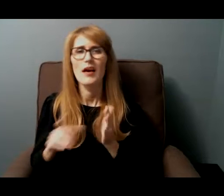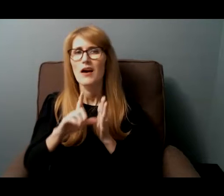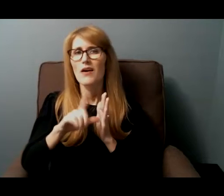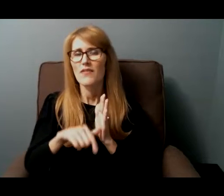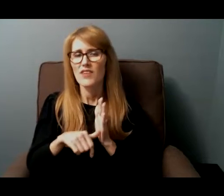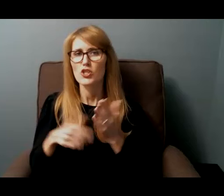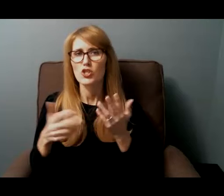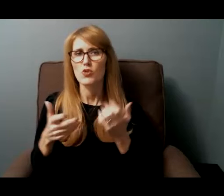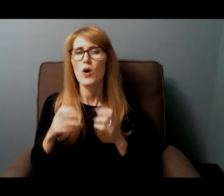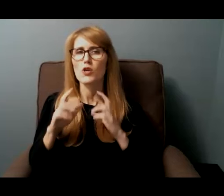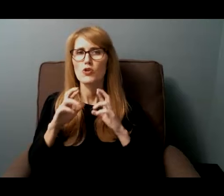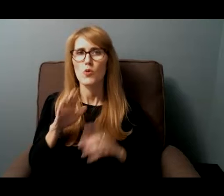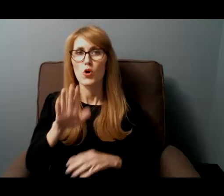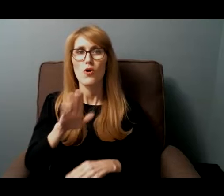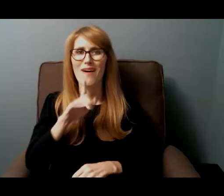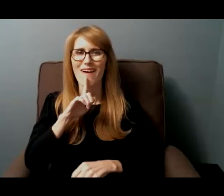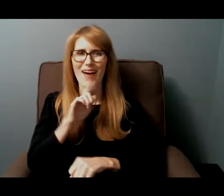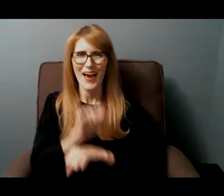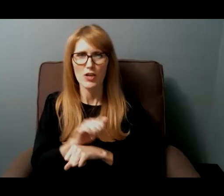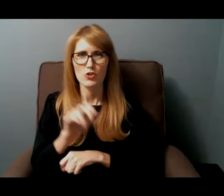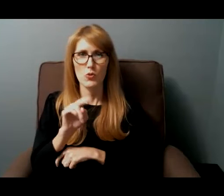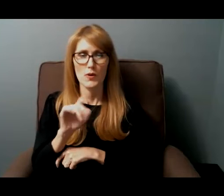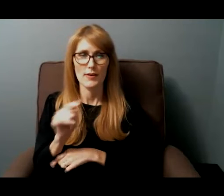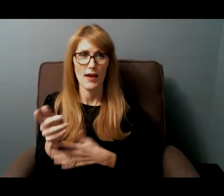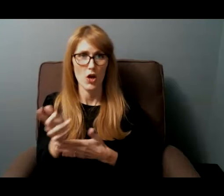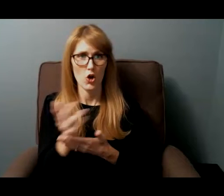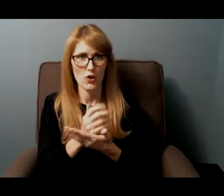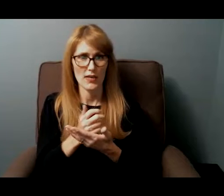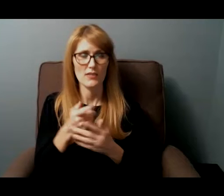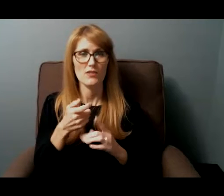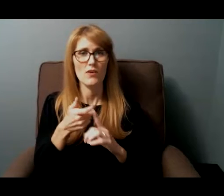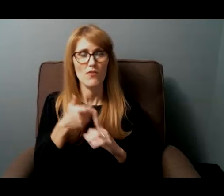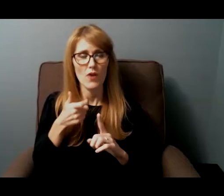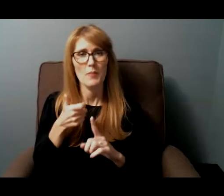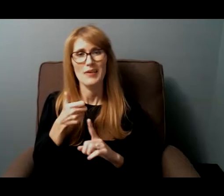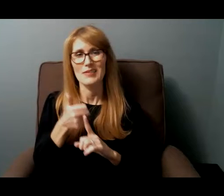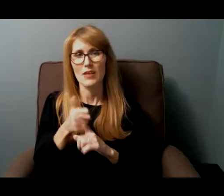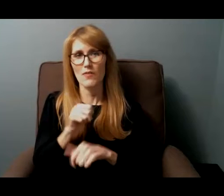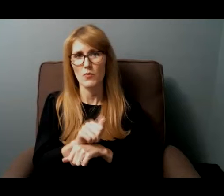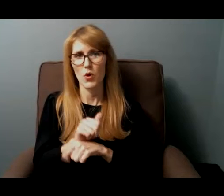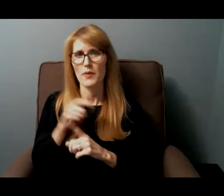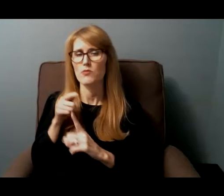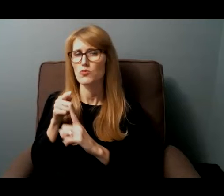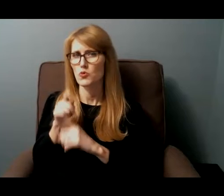actual net earnings from self employment to Social Security. So for the sake of both of those topics,